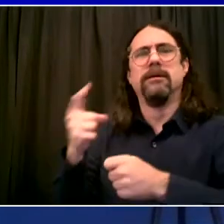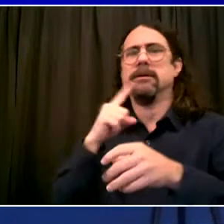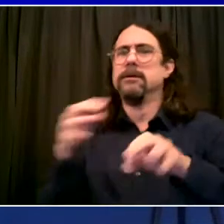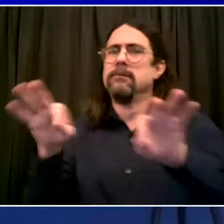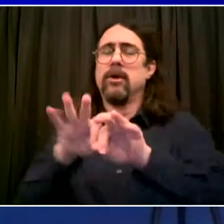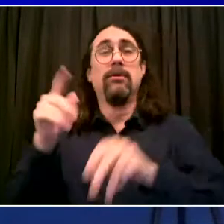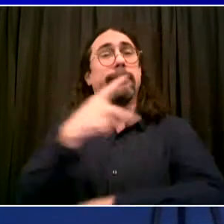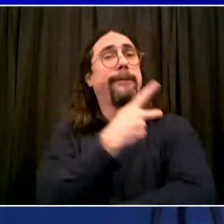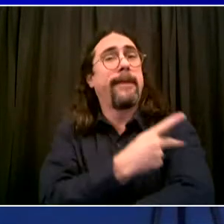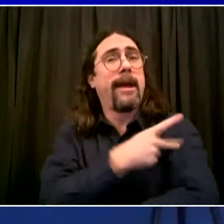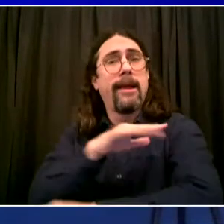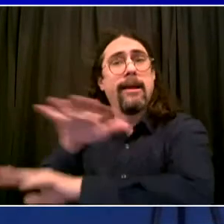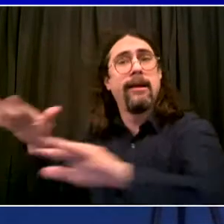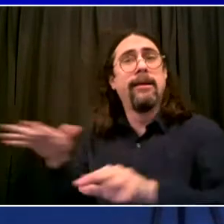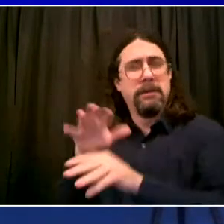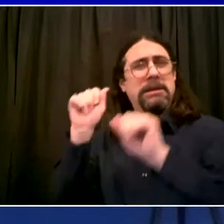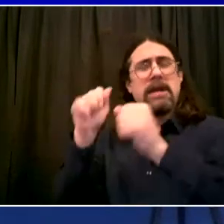I CANNOT AFFORD NOT TO TAKE THE